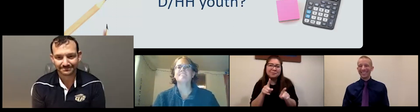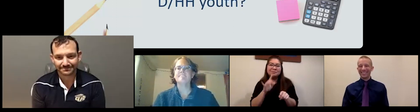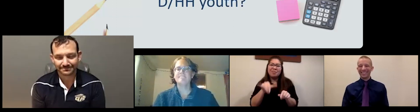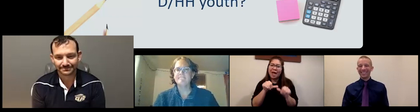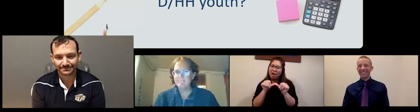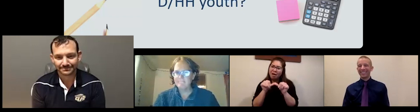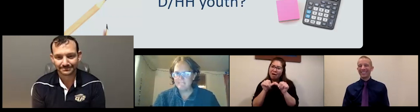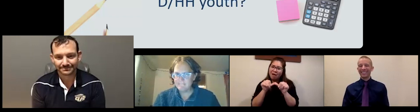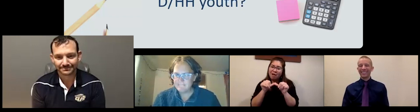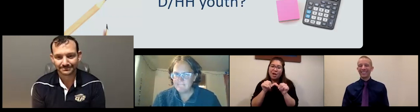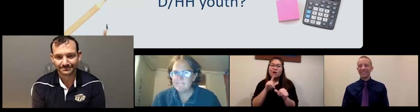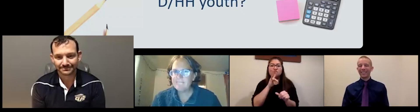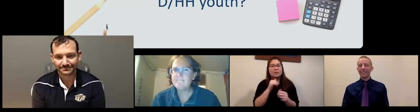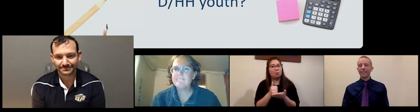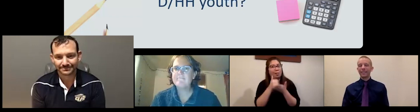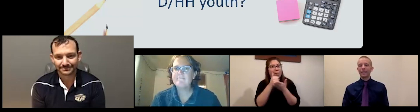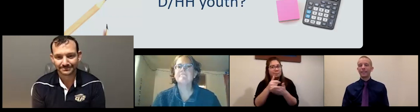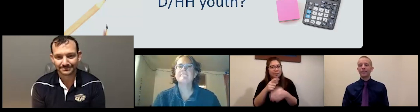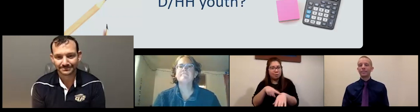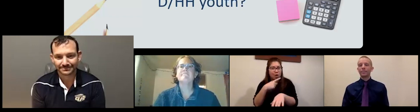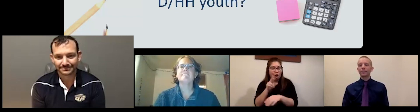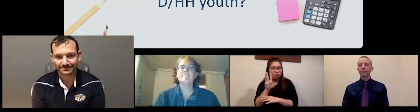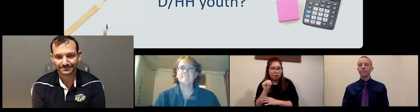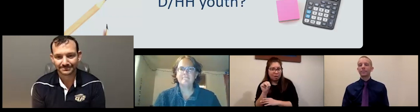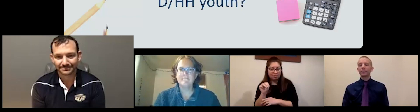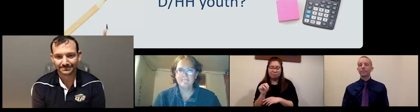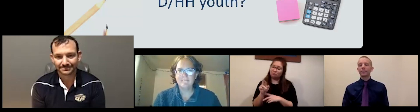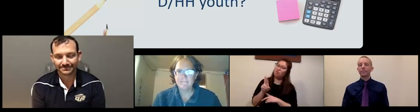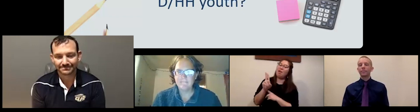That will really help them in the long run.